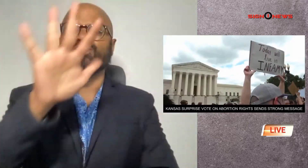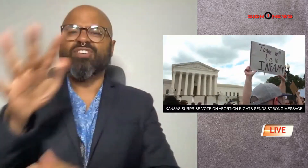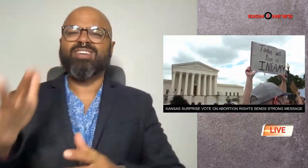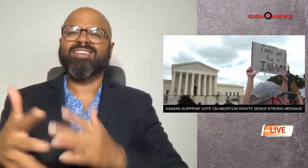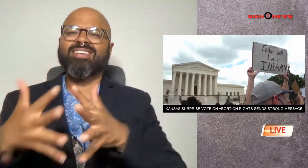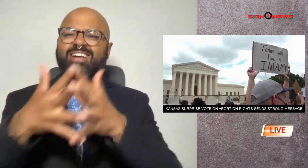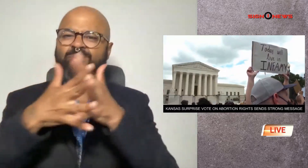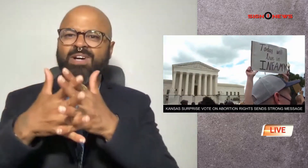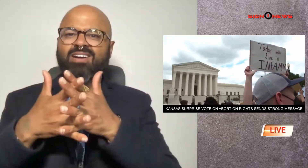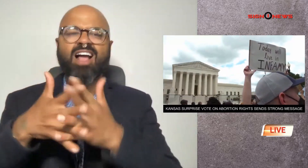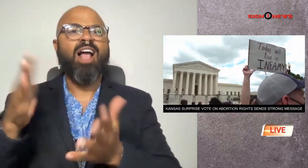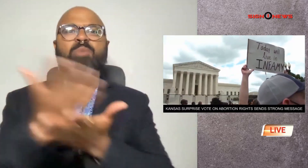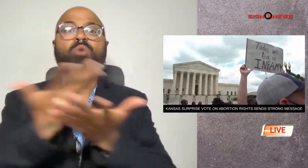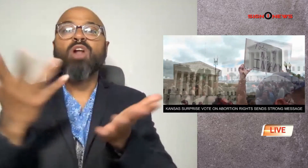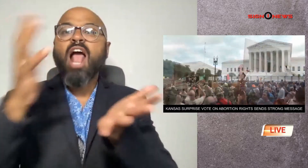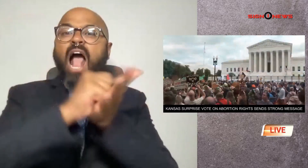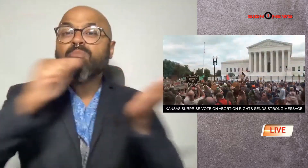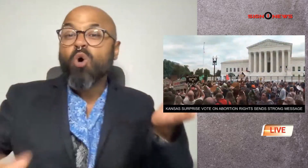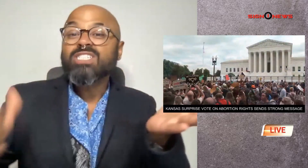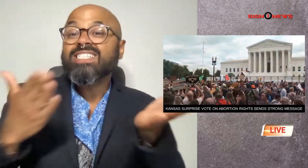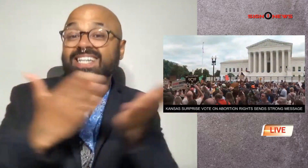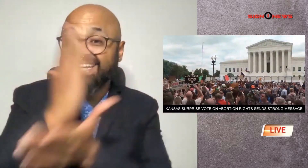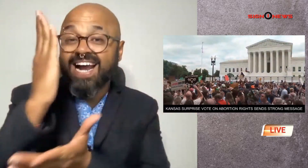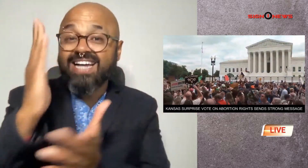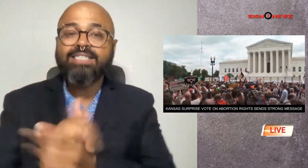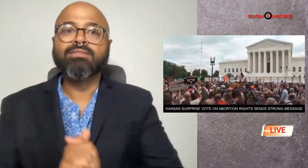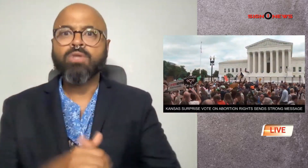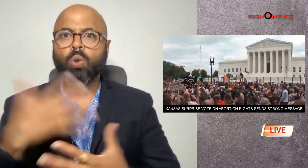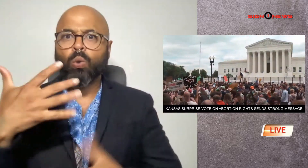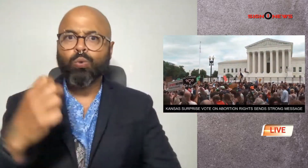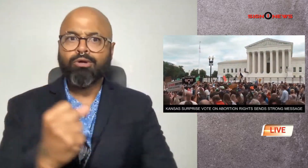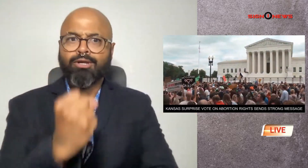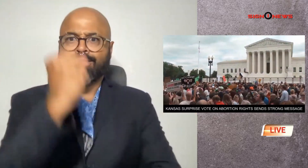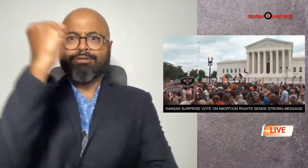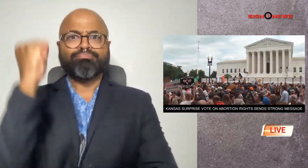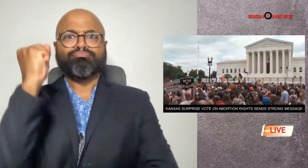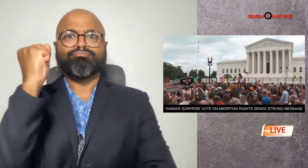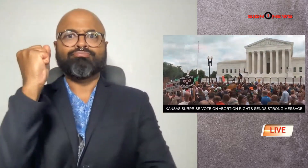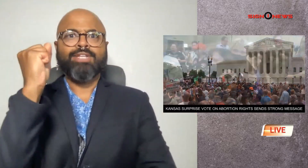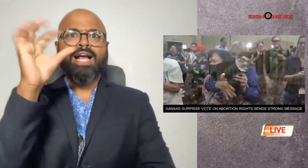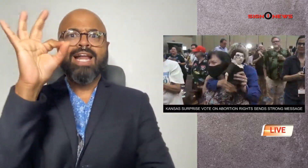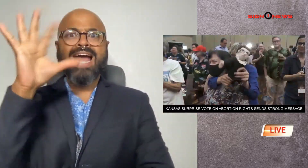to the rest of the country about abortion rights